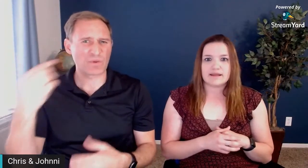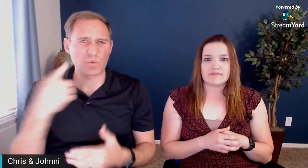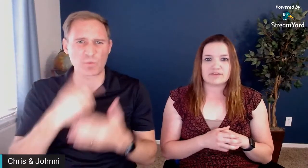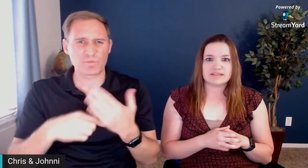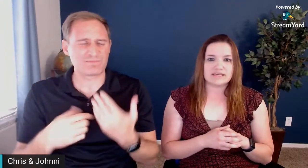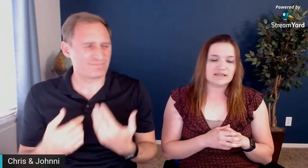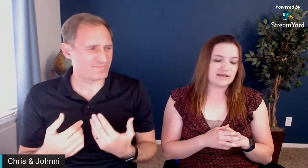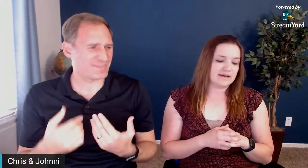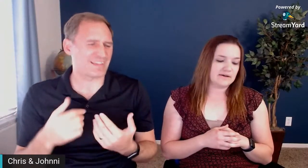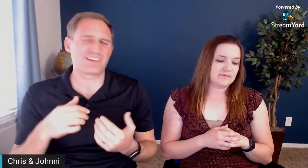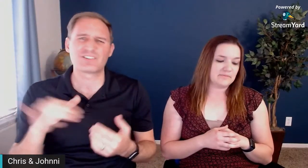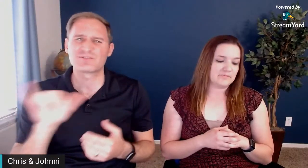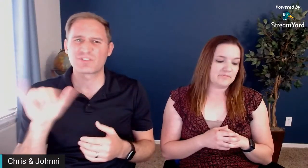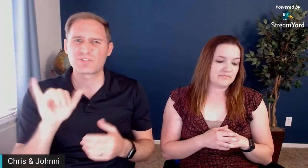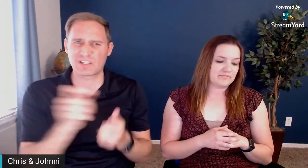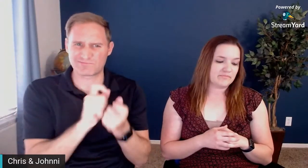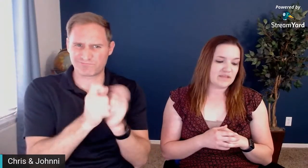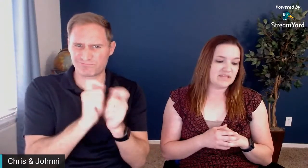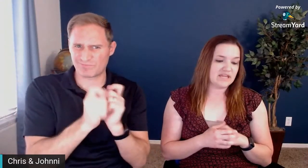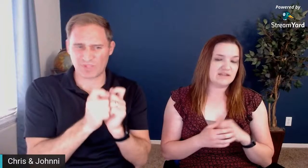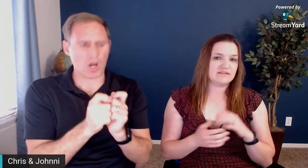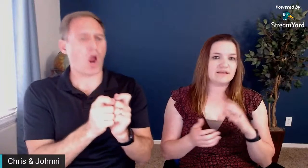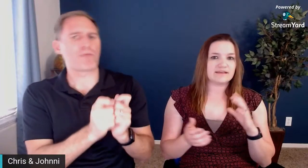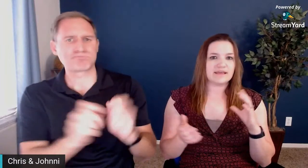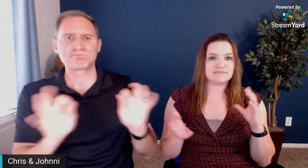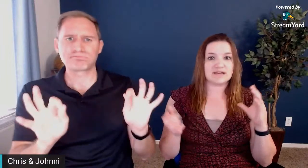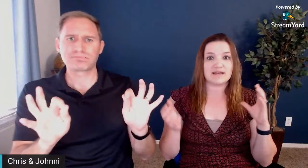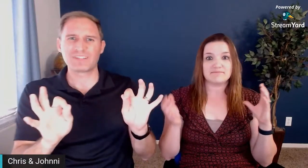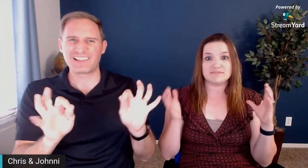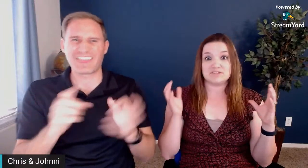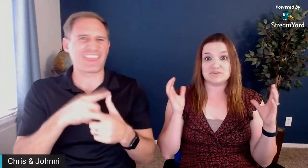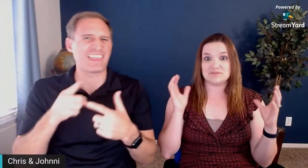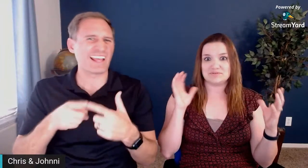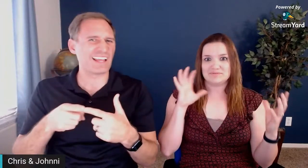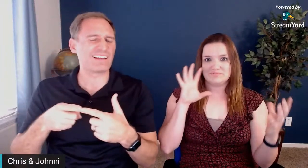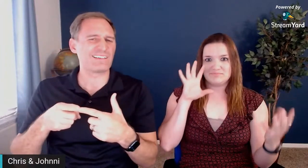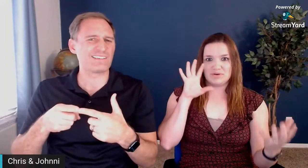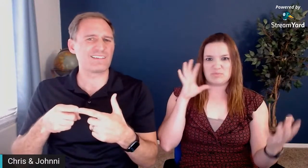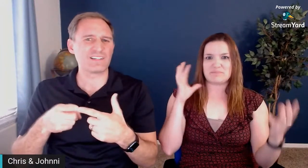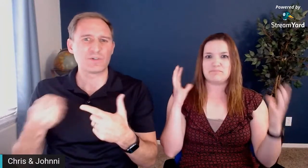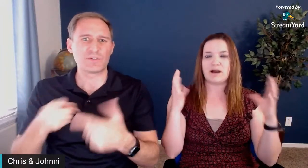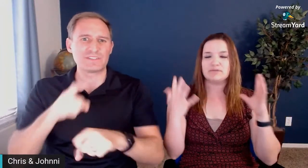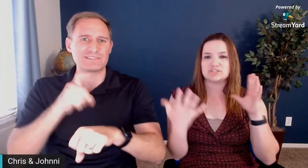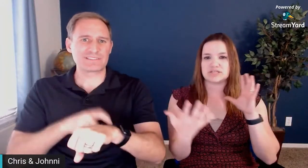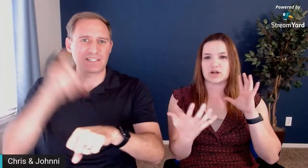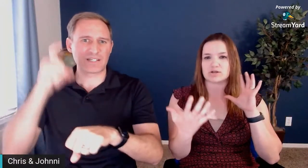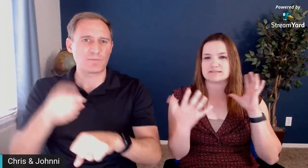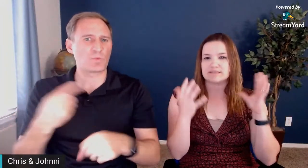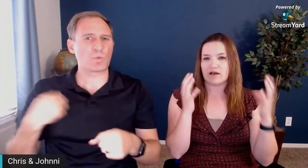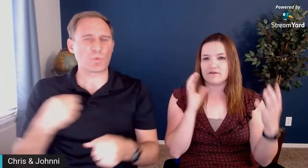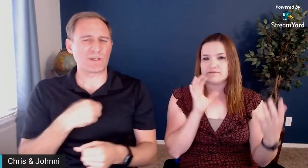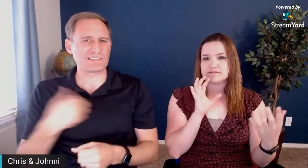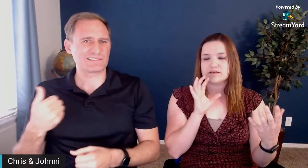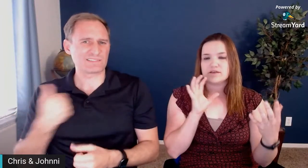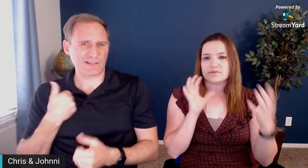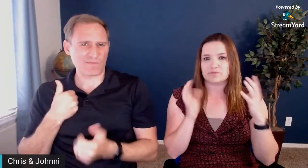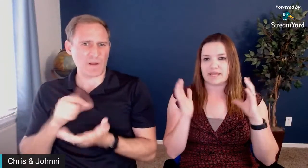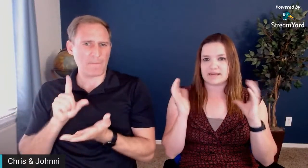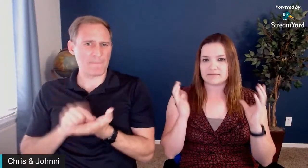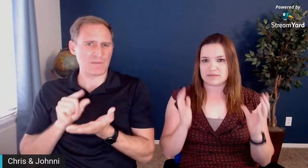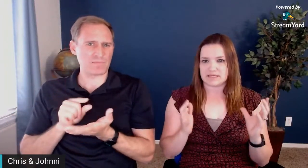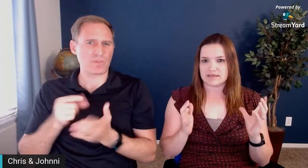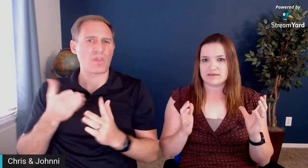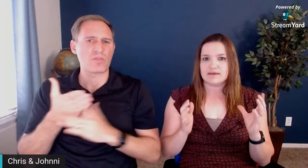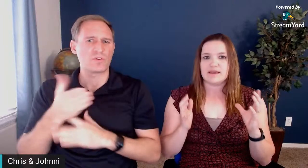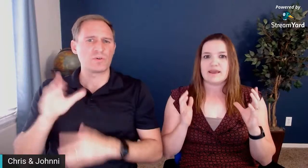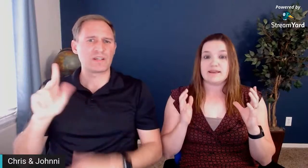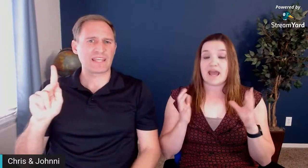and everything um then it came time to put we published it ourselves through kdp now